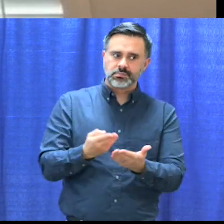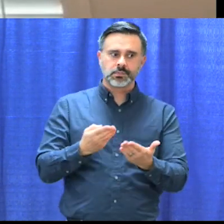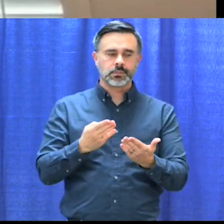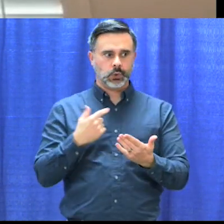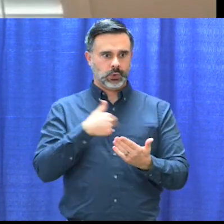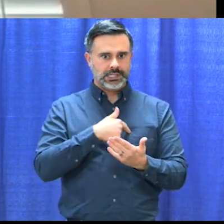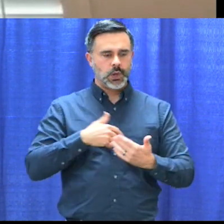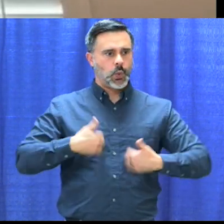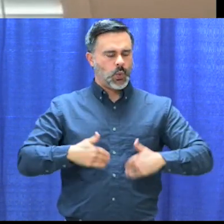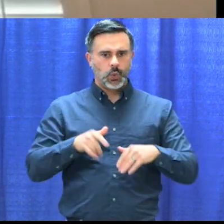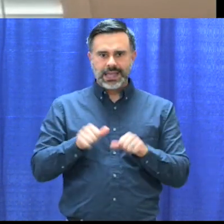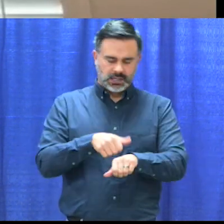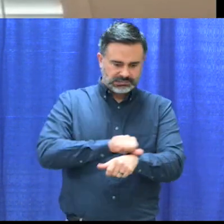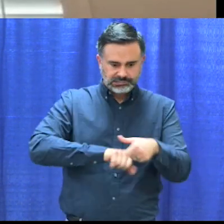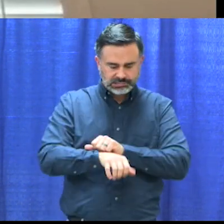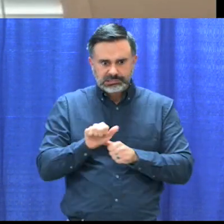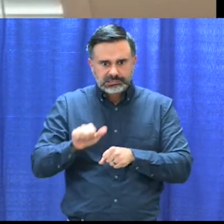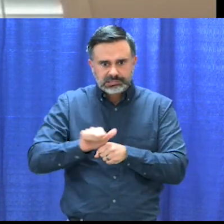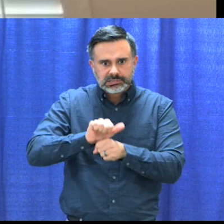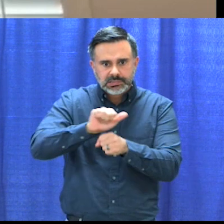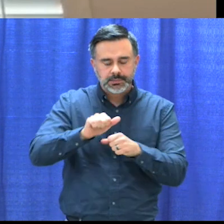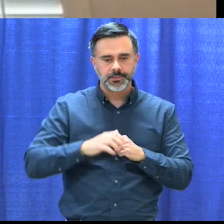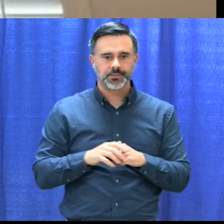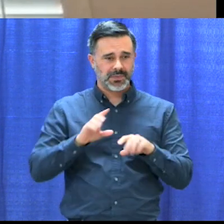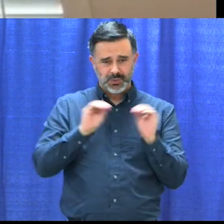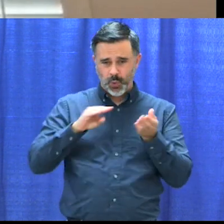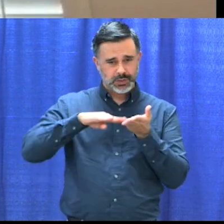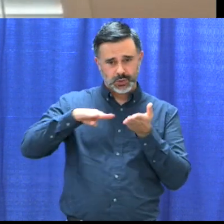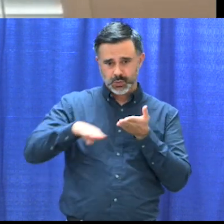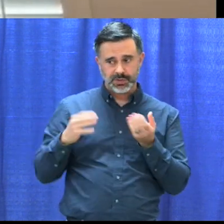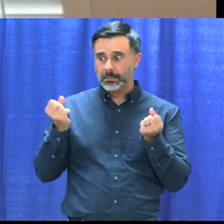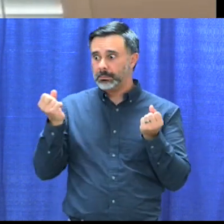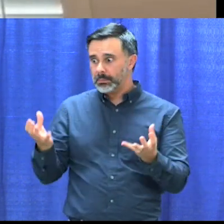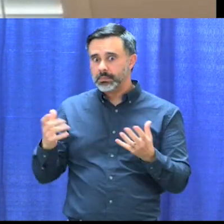And there's no way, inexcusable that we have a large percentage of students who have no